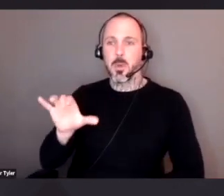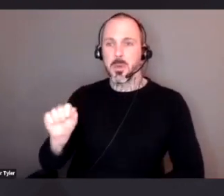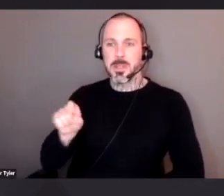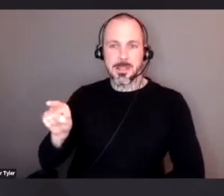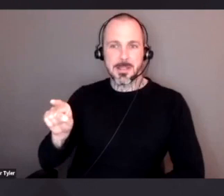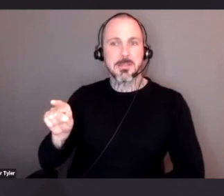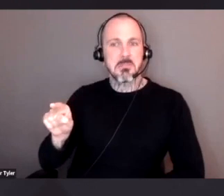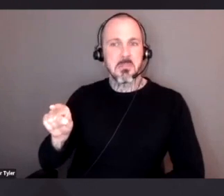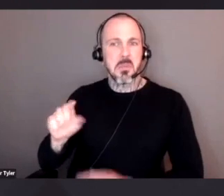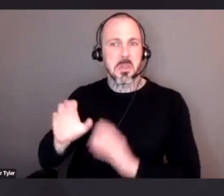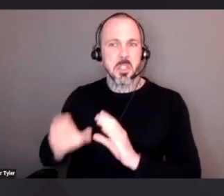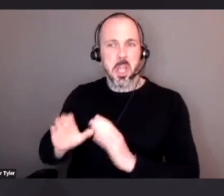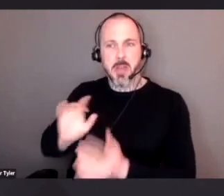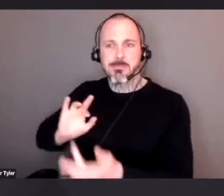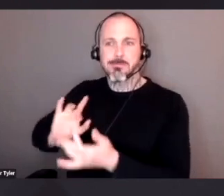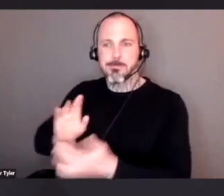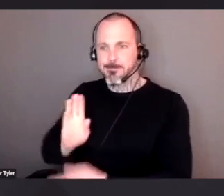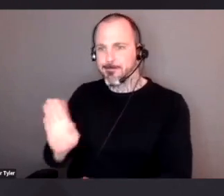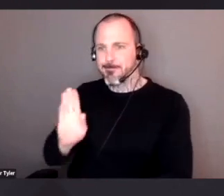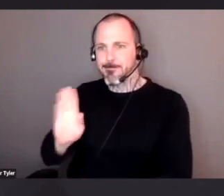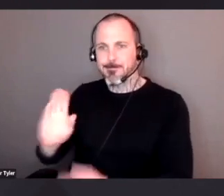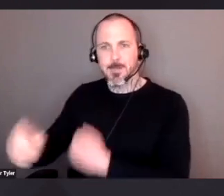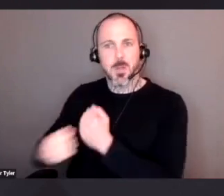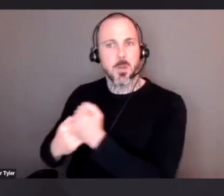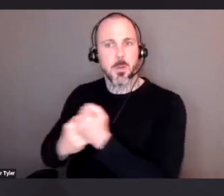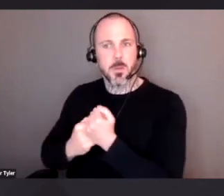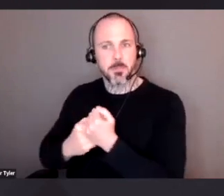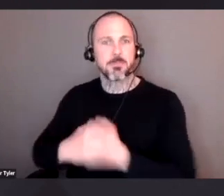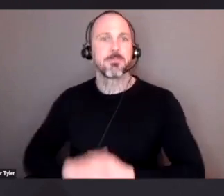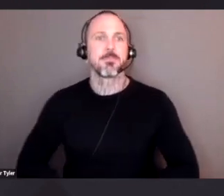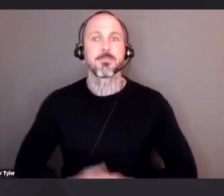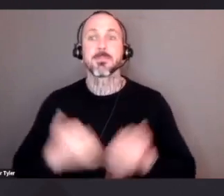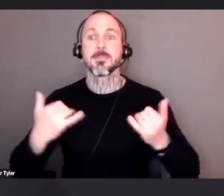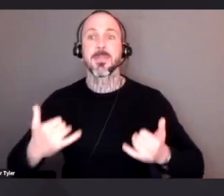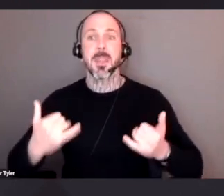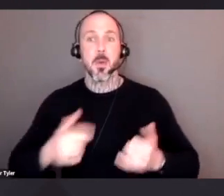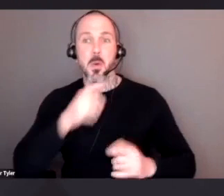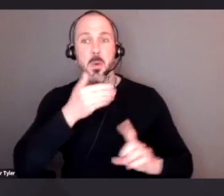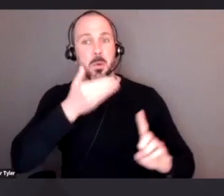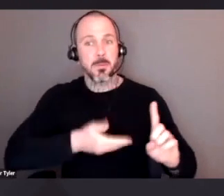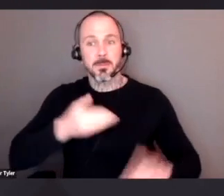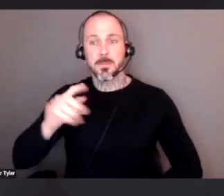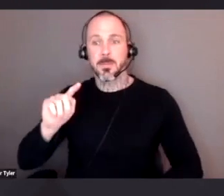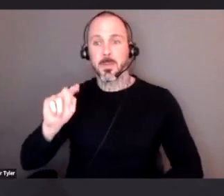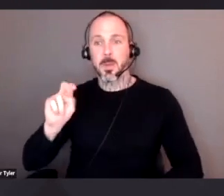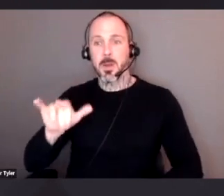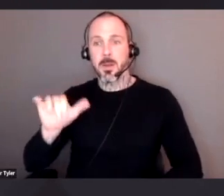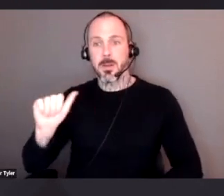Tonya Seabrook and Dave Doepker. Tonya is the employer engagement specialist with the Innovation Lab at CASE.